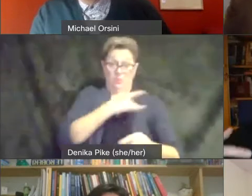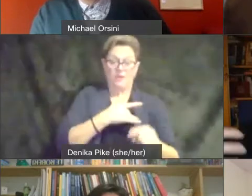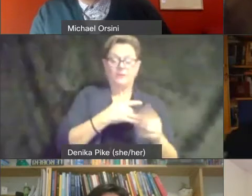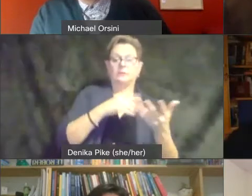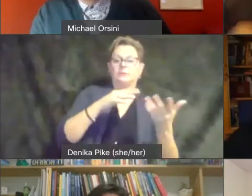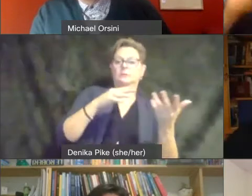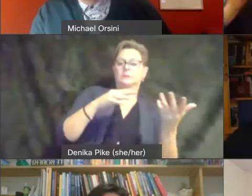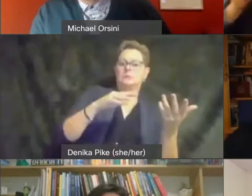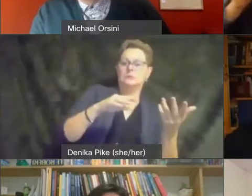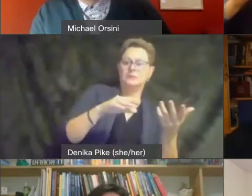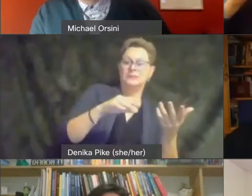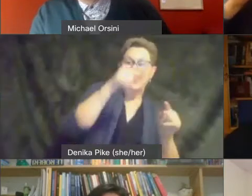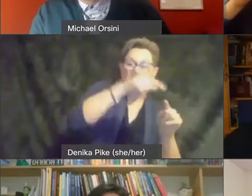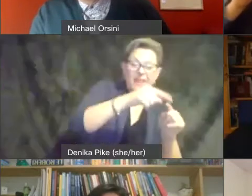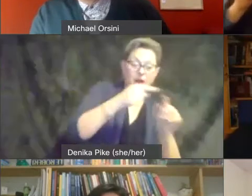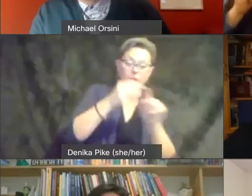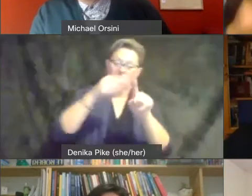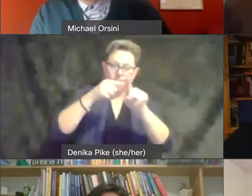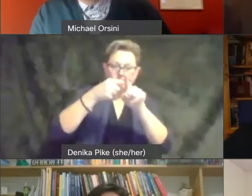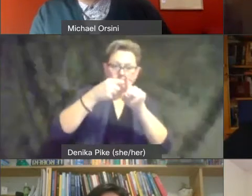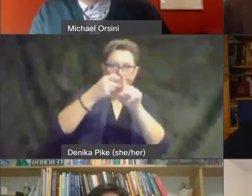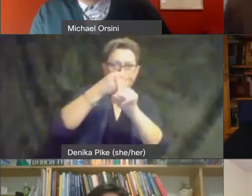And then the devolution from that, down to municipal bodies and.